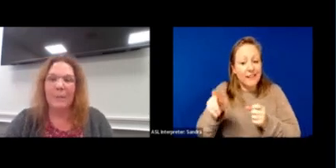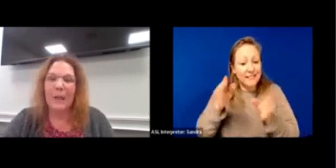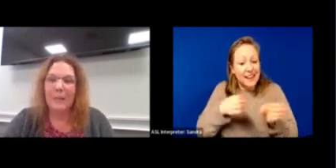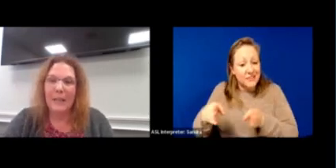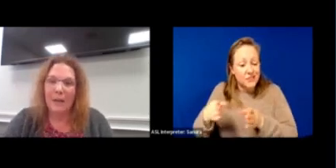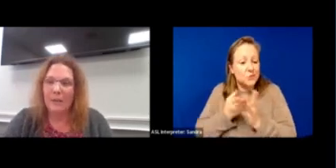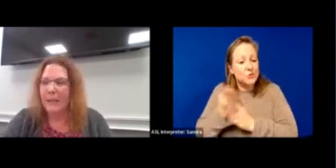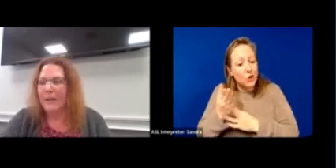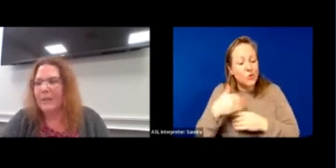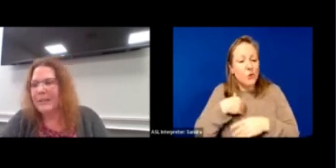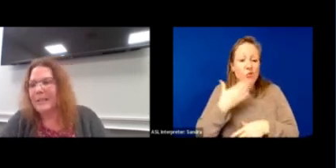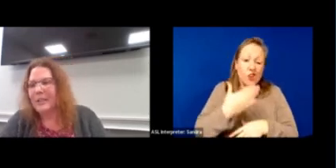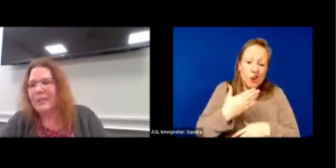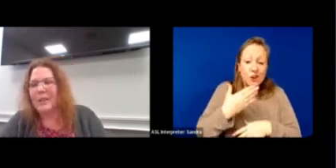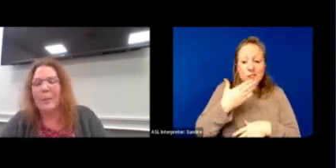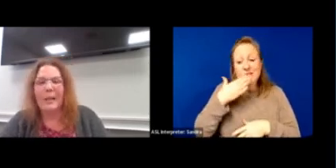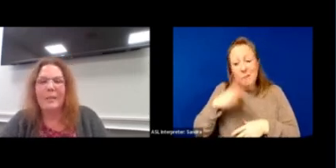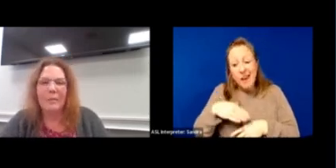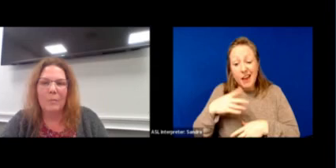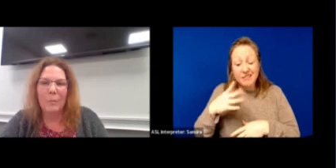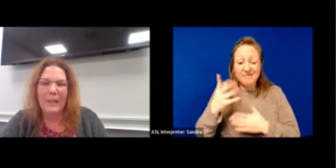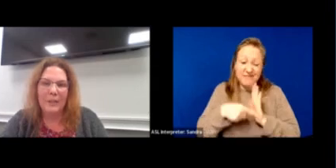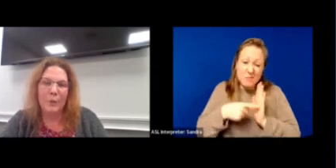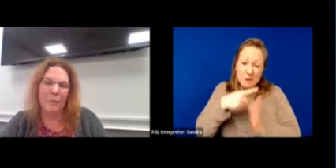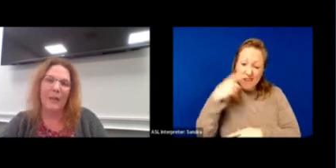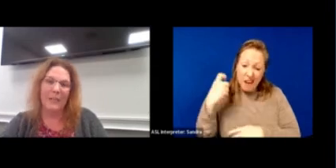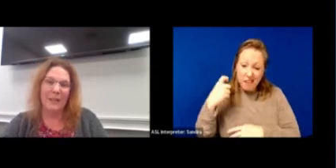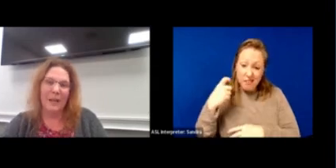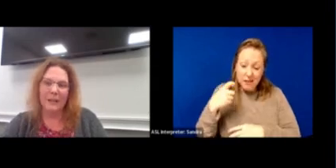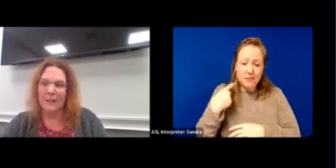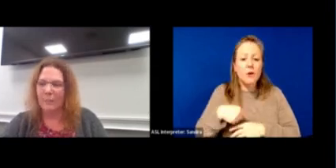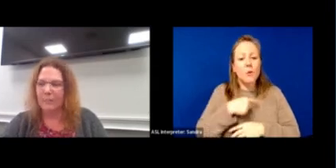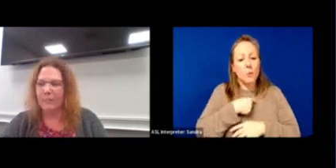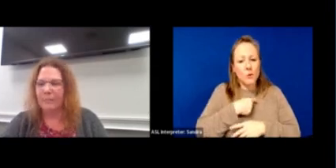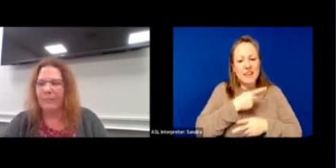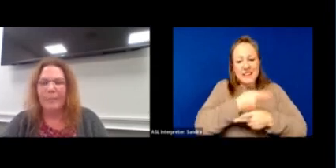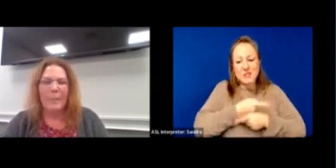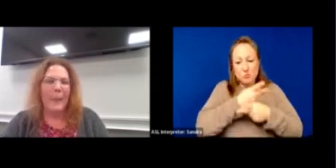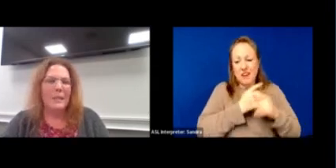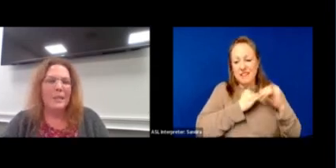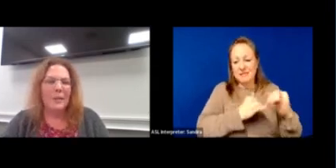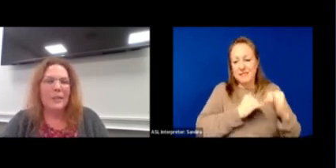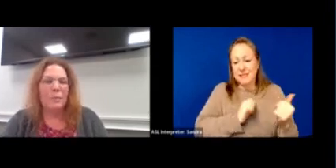sometimes the ugly of the decisions that are made, we need a supervising kind. So there is